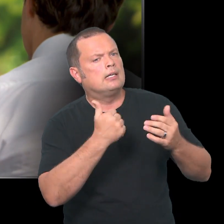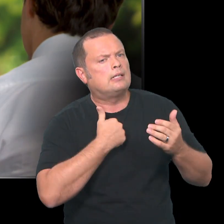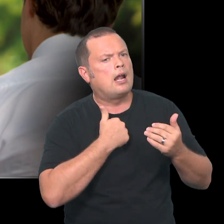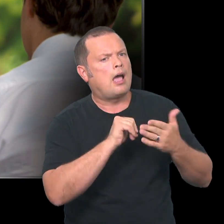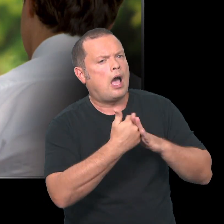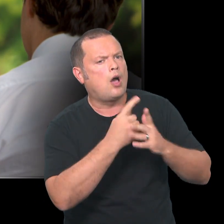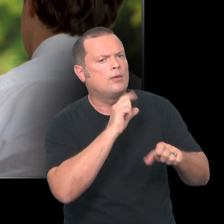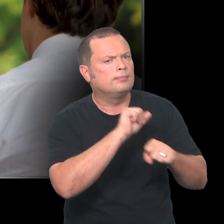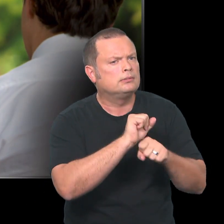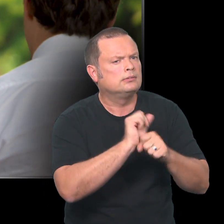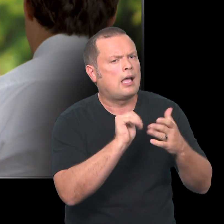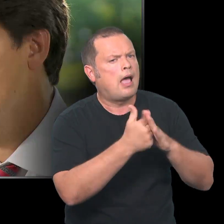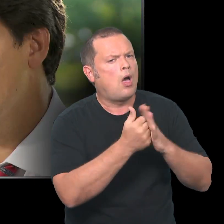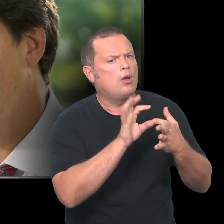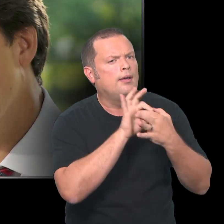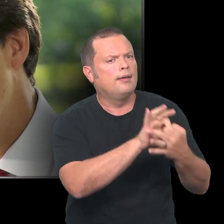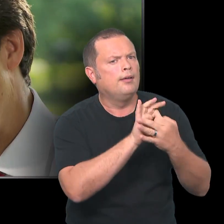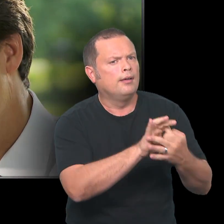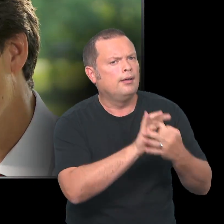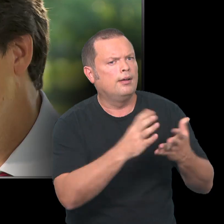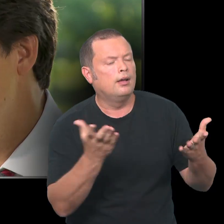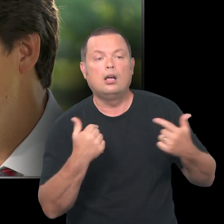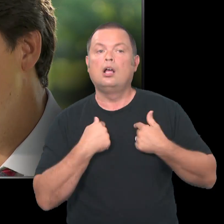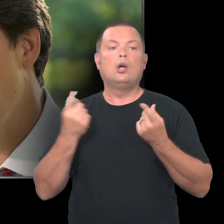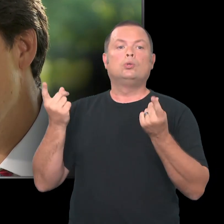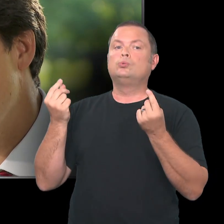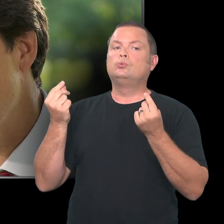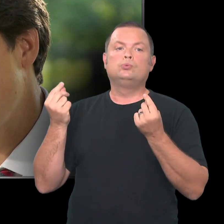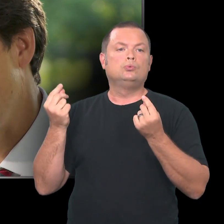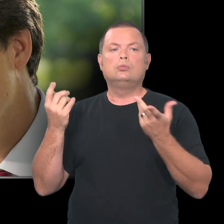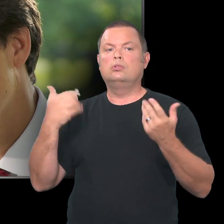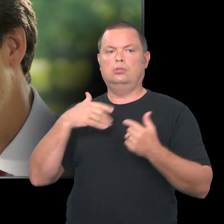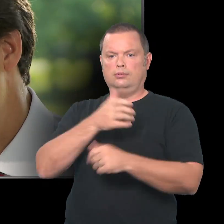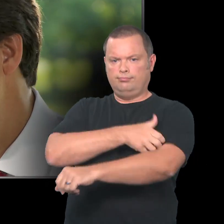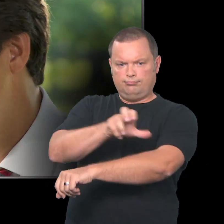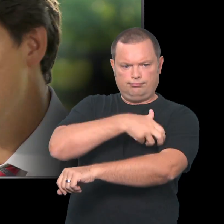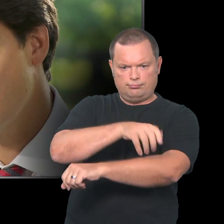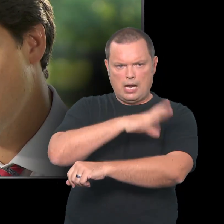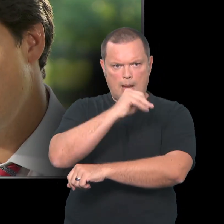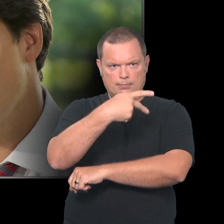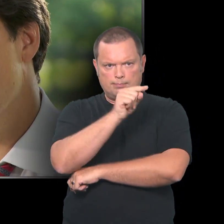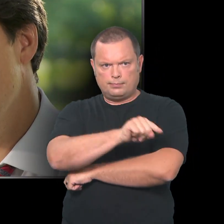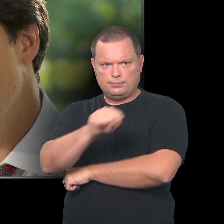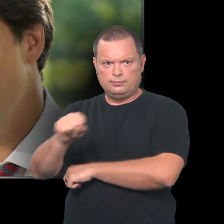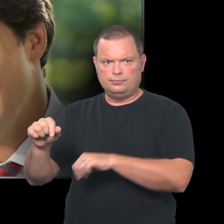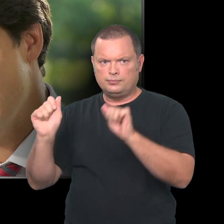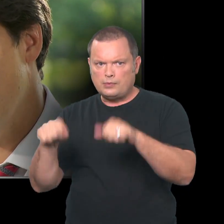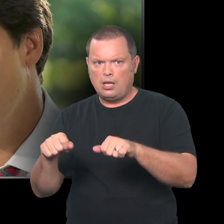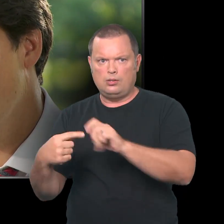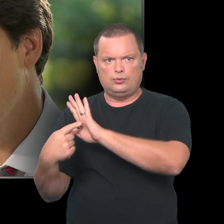How would you stay connected to the reality that people are facing every day? First of all, empower my MPs